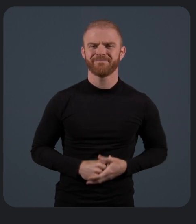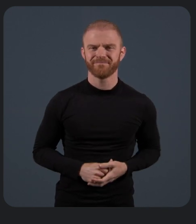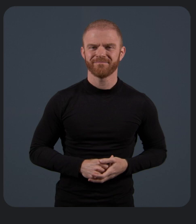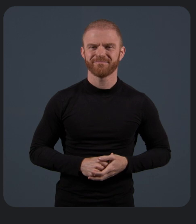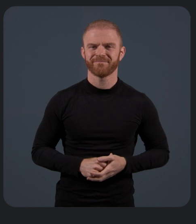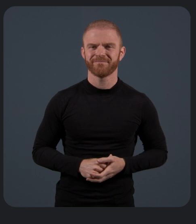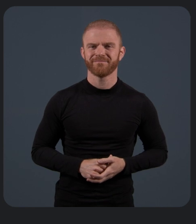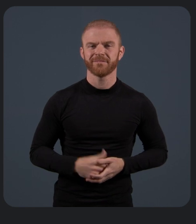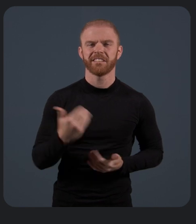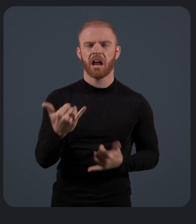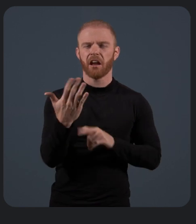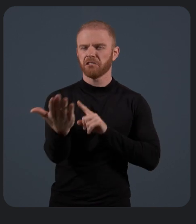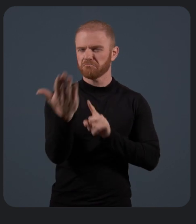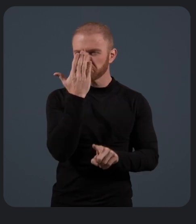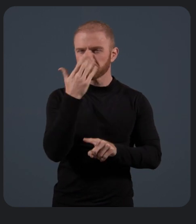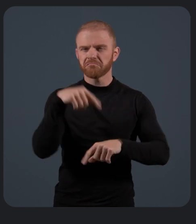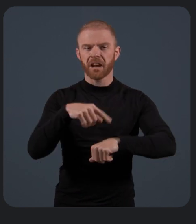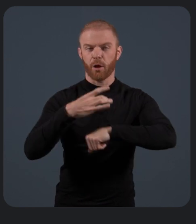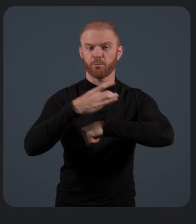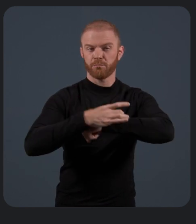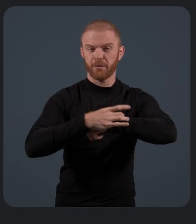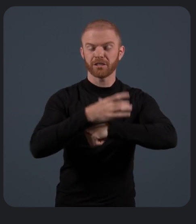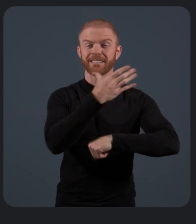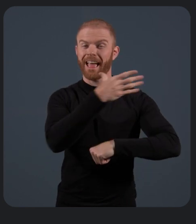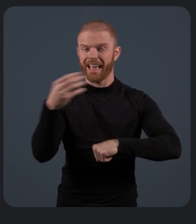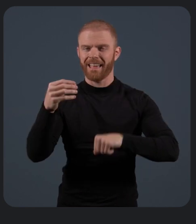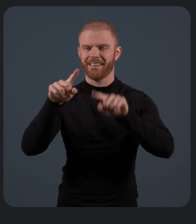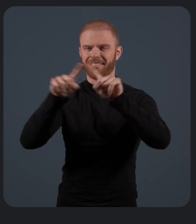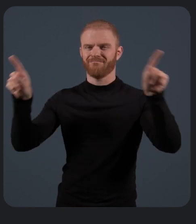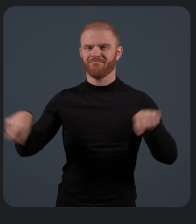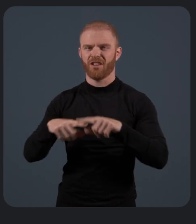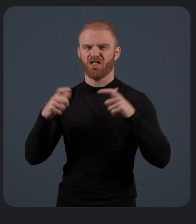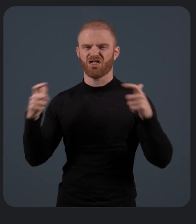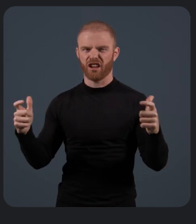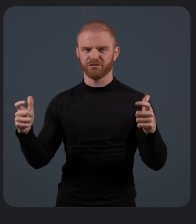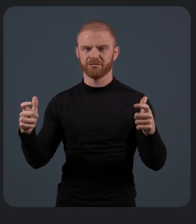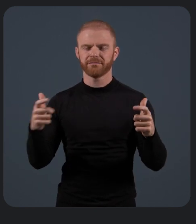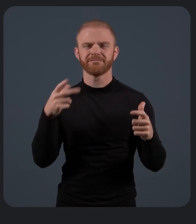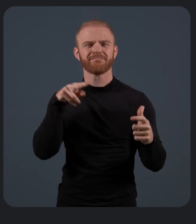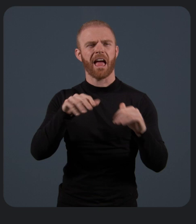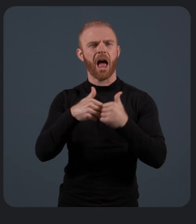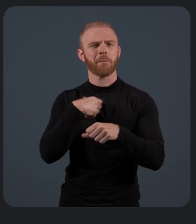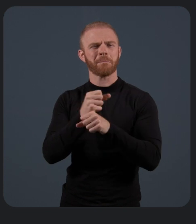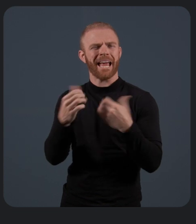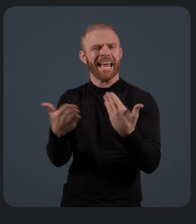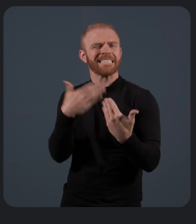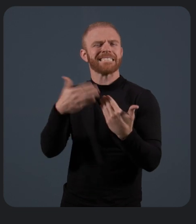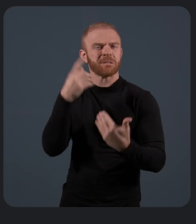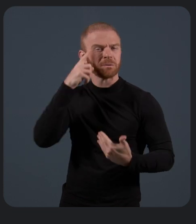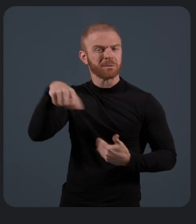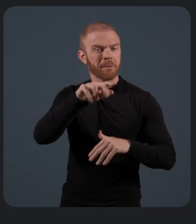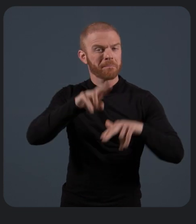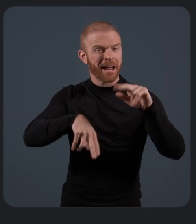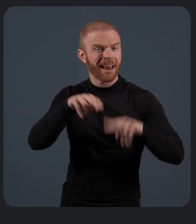Let's zoom into wearables and large screens and talk about how we're making it easier for you to build these apps.